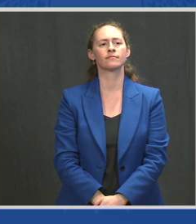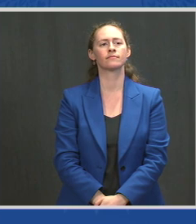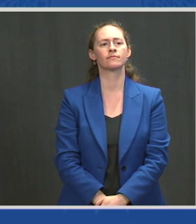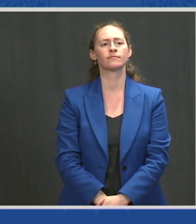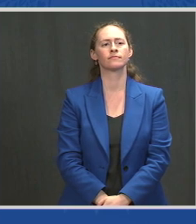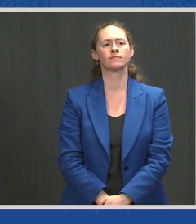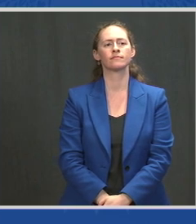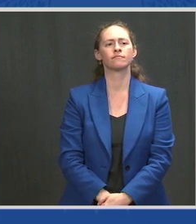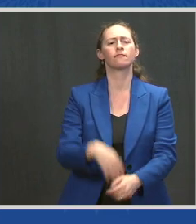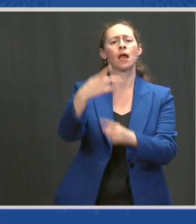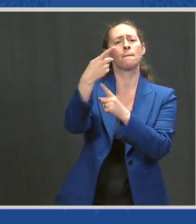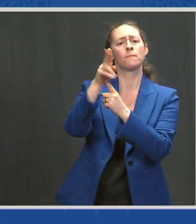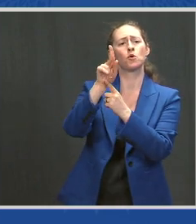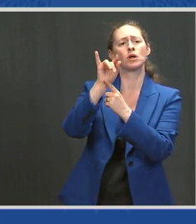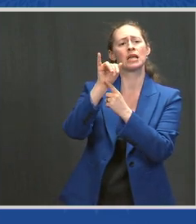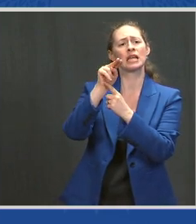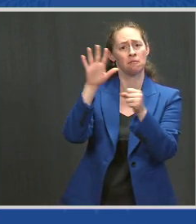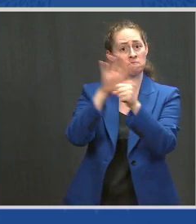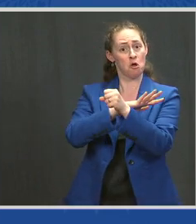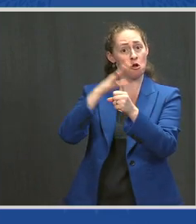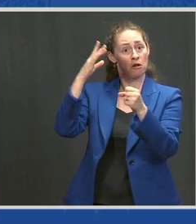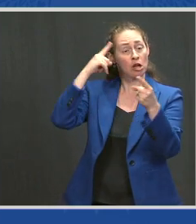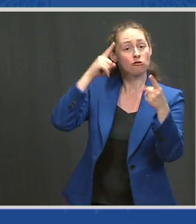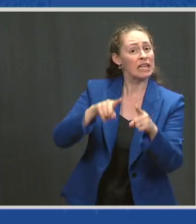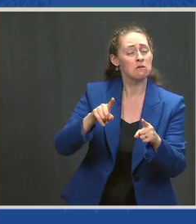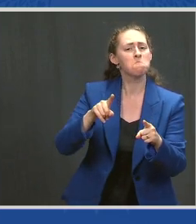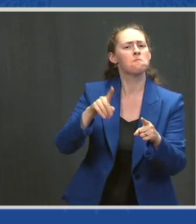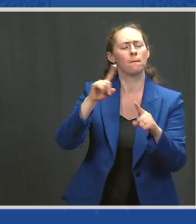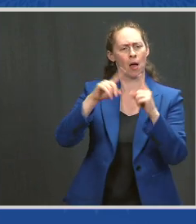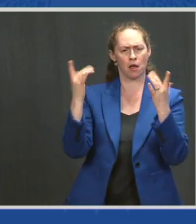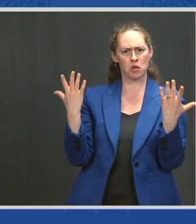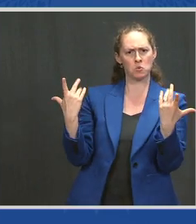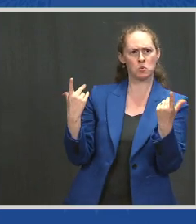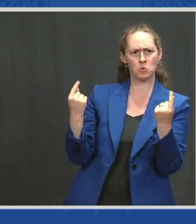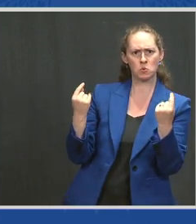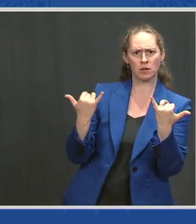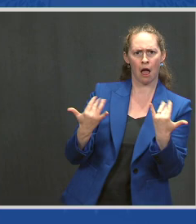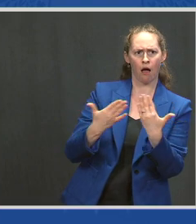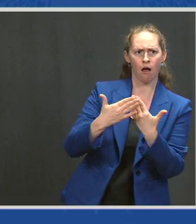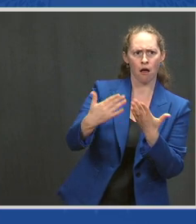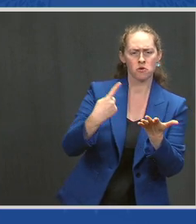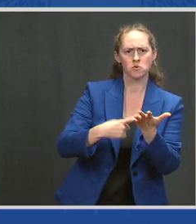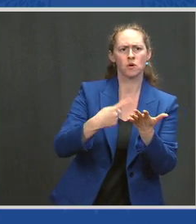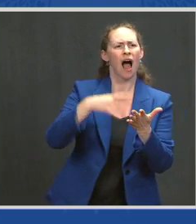of what to do about it. But I know you have a lot of questions, so let me close with this: